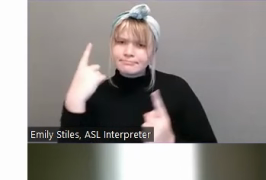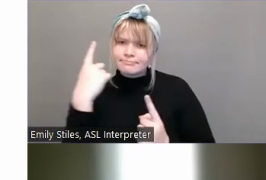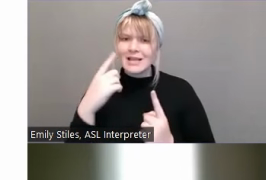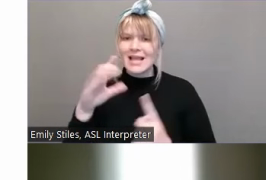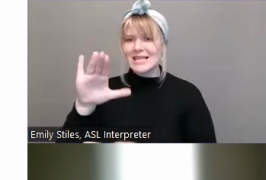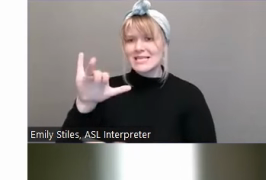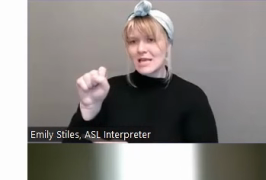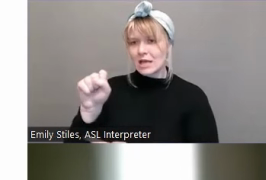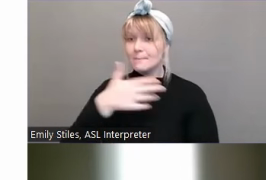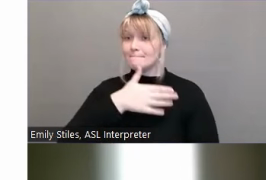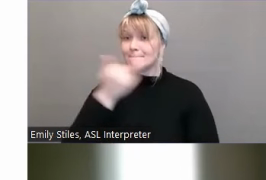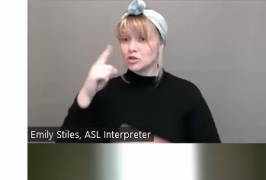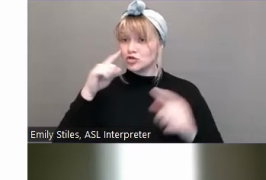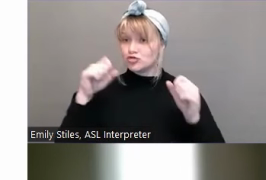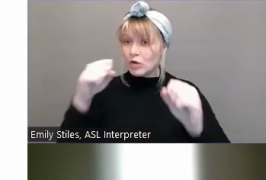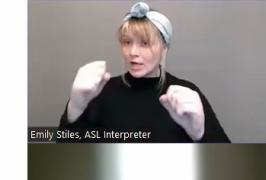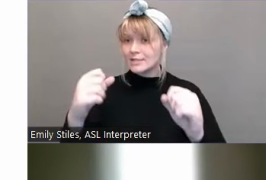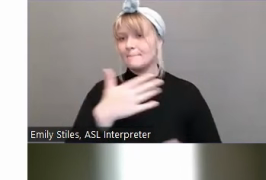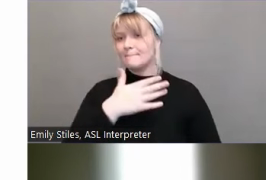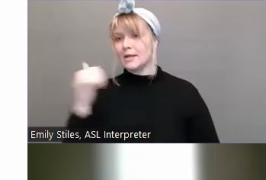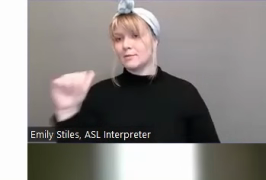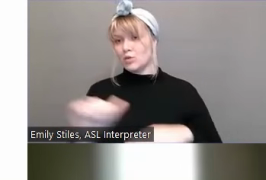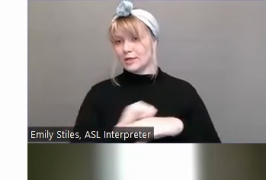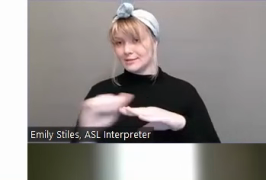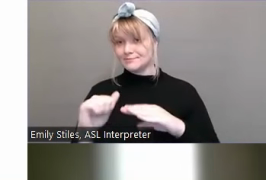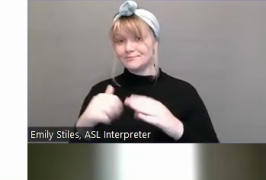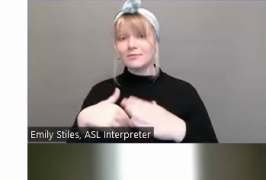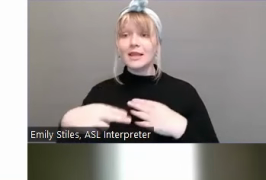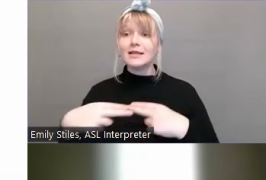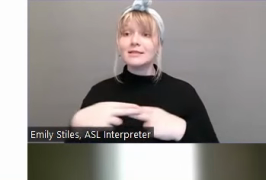Next slide please. So, the partners.